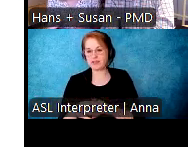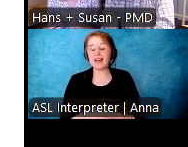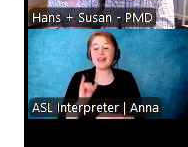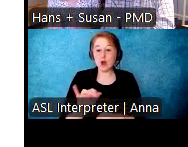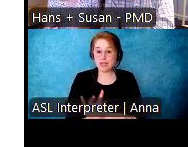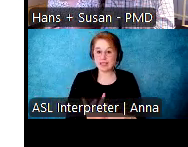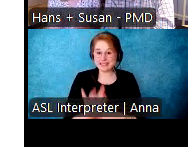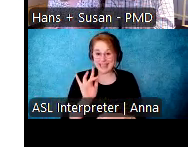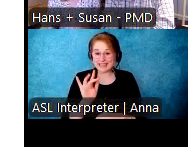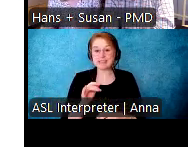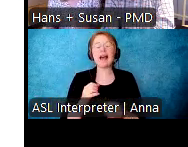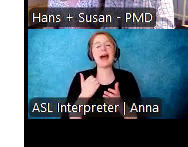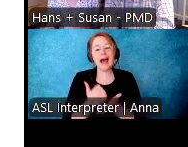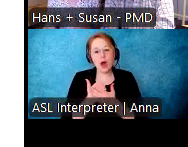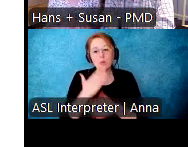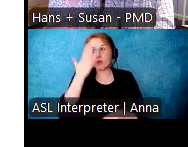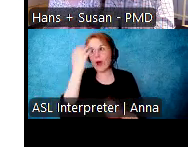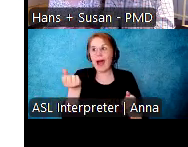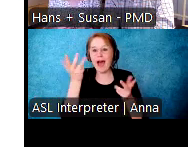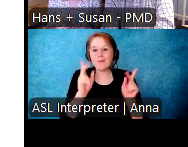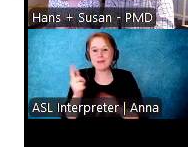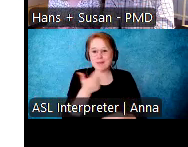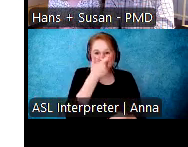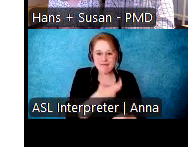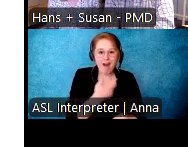how many people looked at the ad, where that came from.